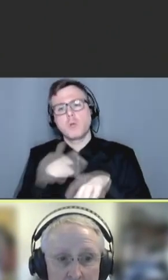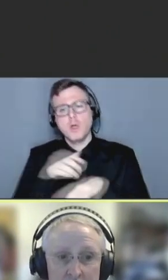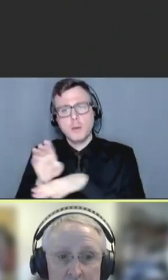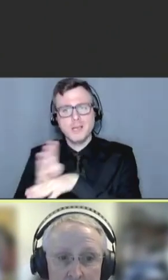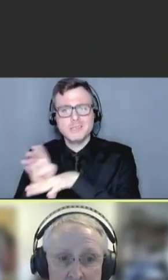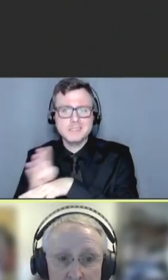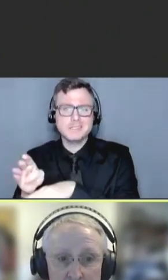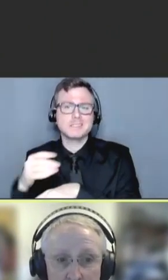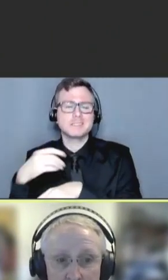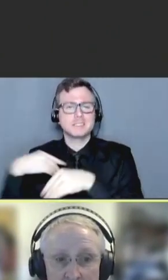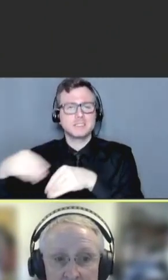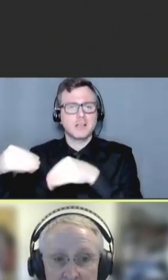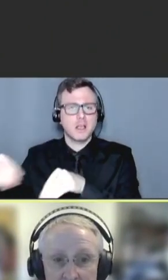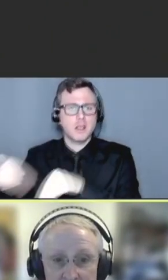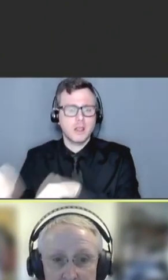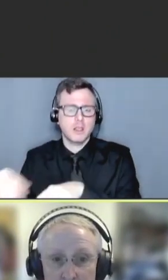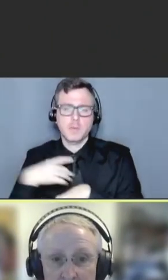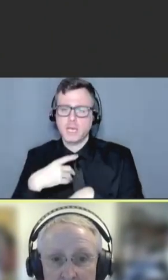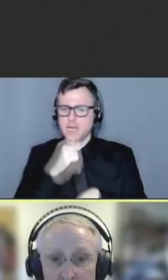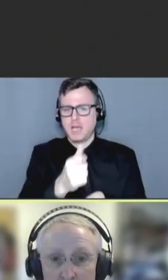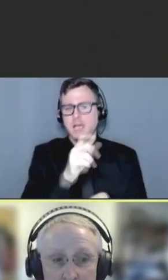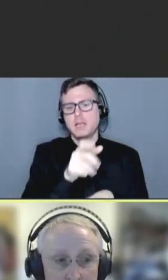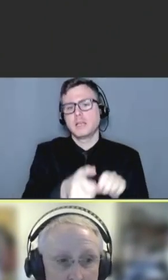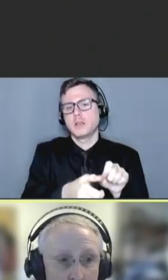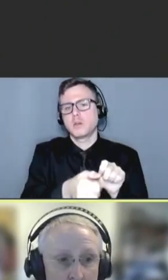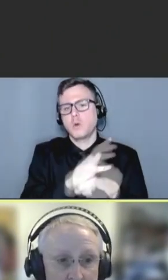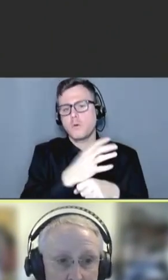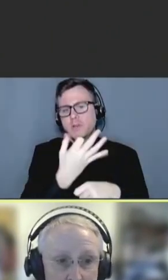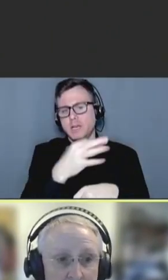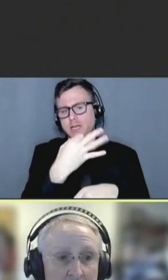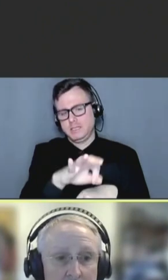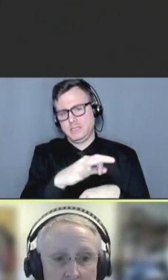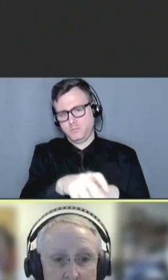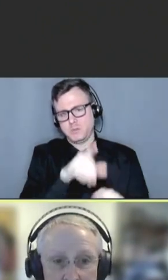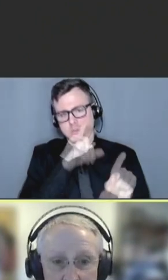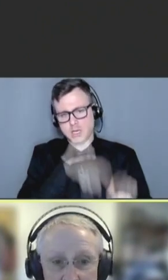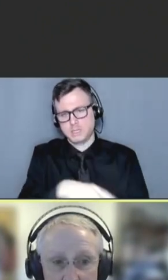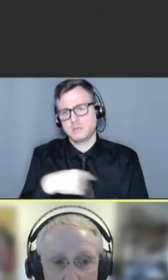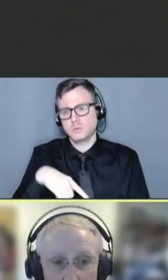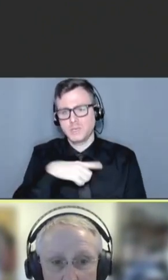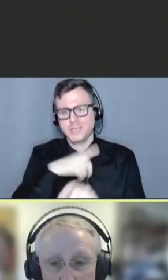the COVID-19 response, VFC providers will be able to order them through the VFC program,